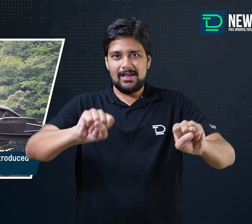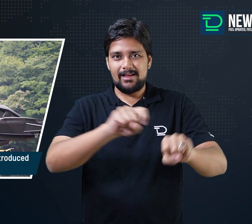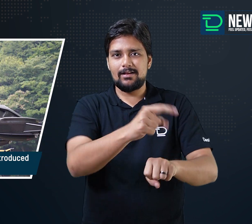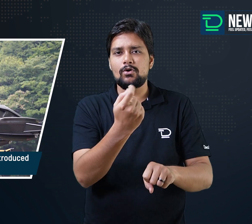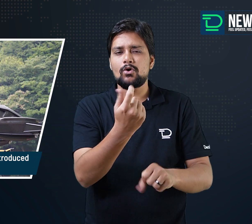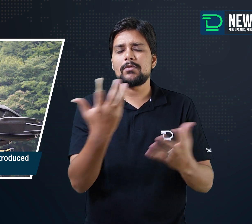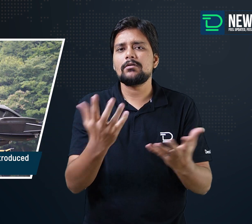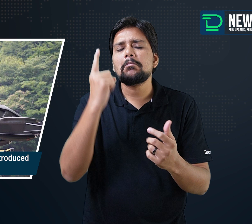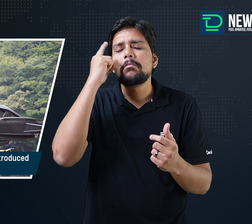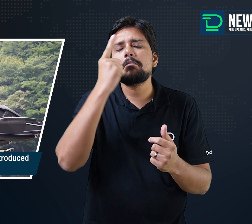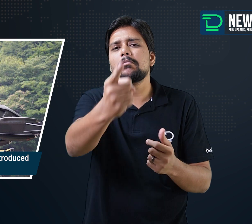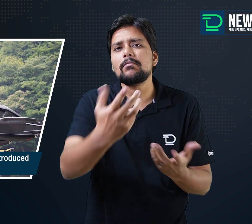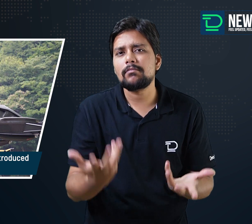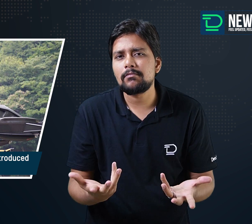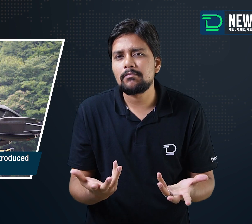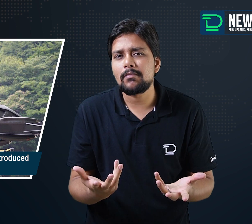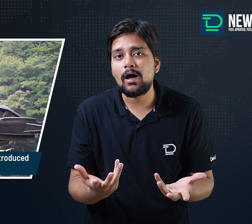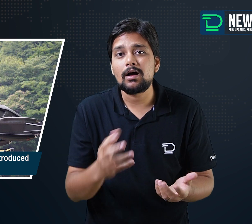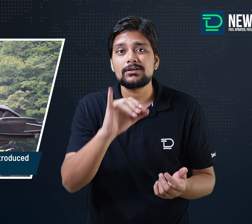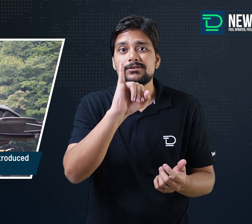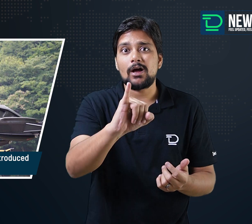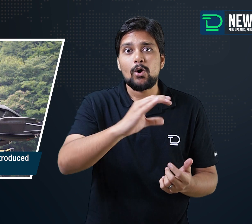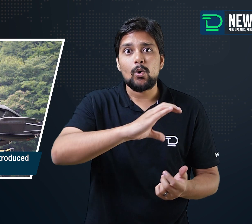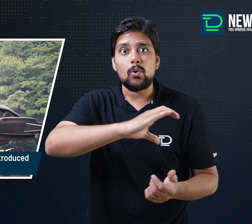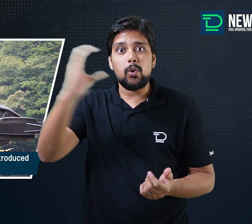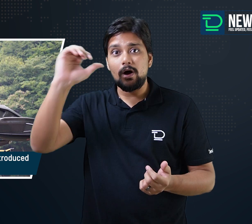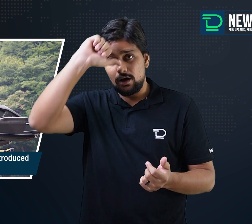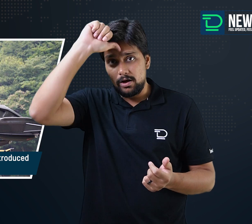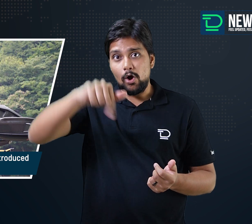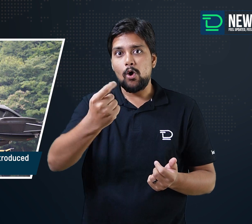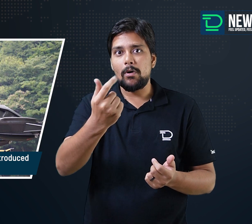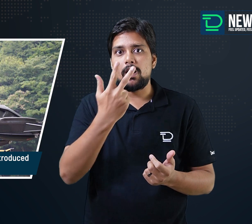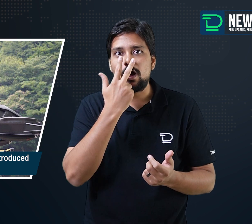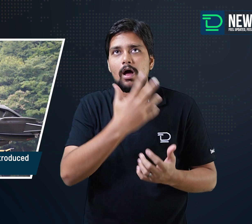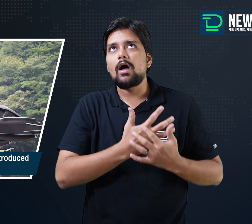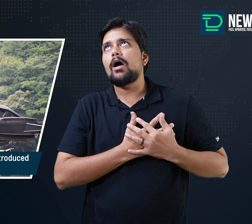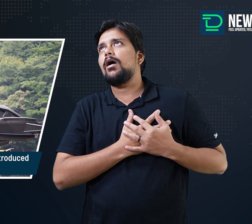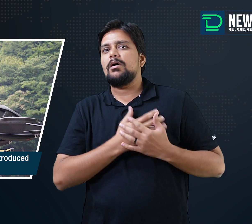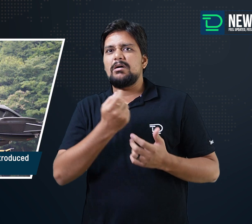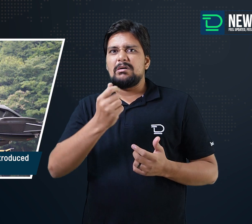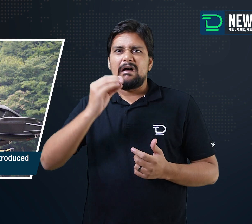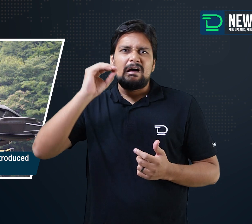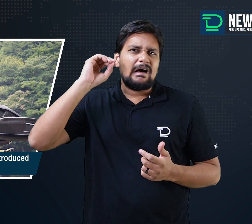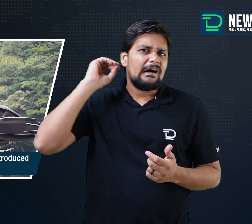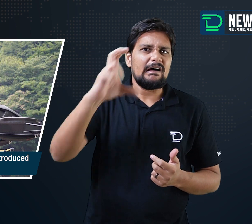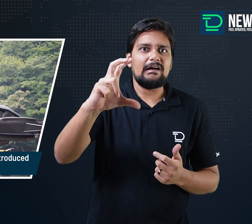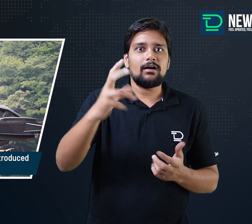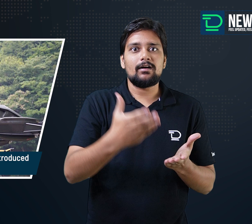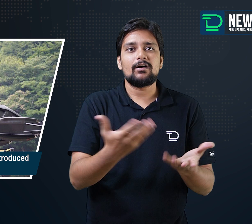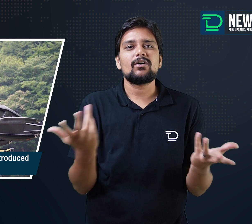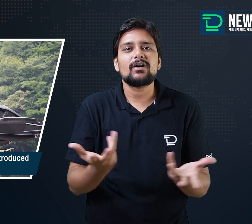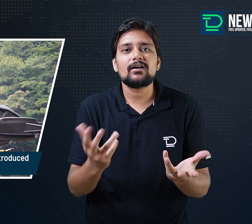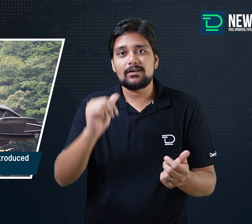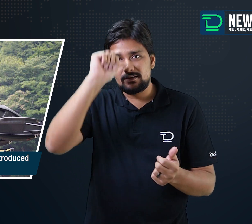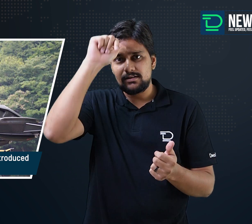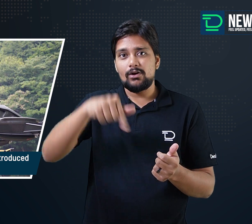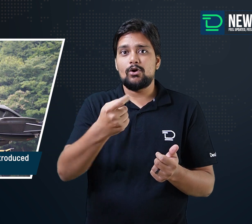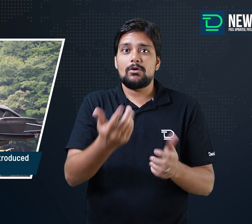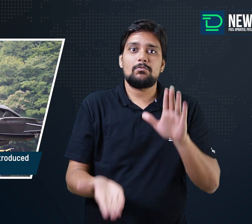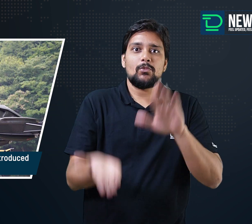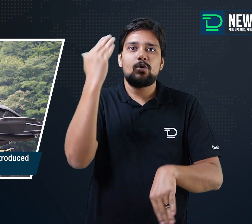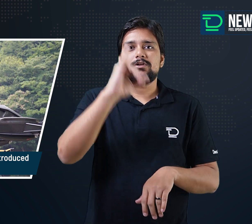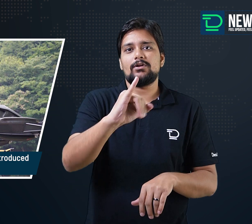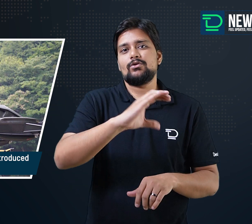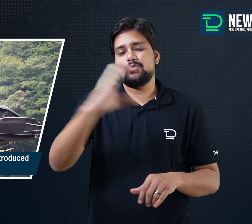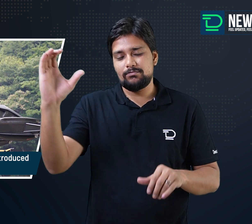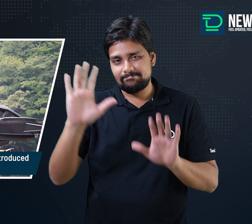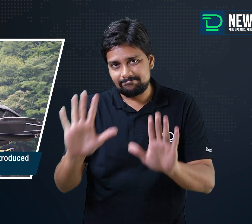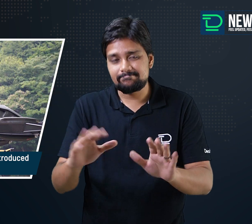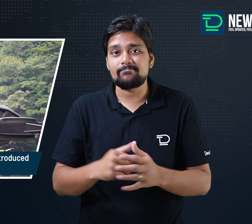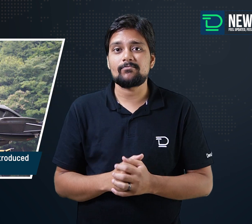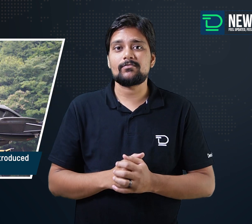Its price in Indian currency is around Rs. 6 crores !!!!